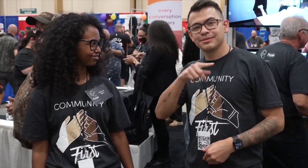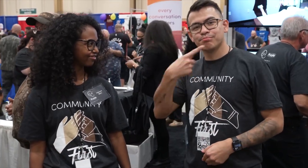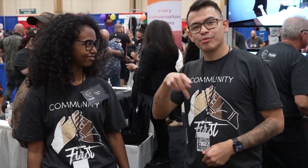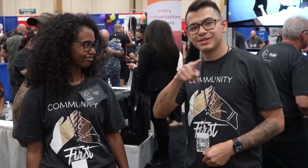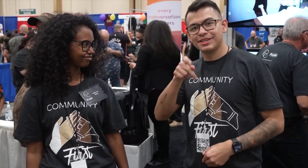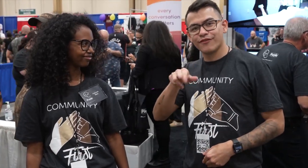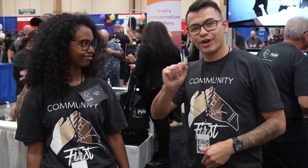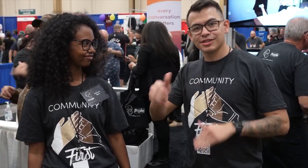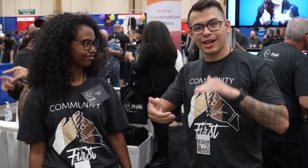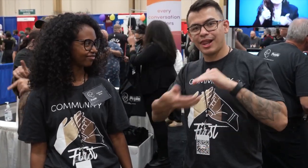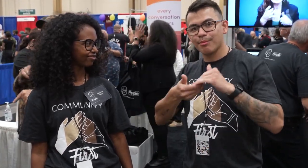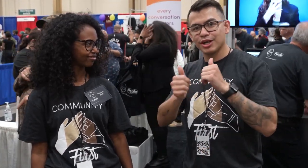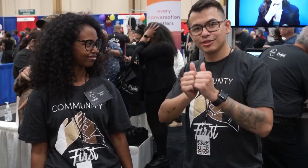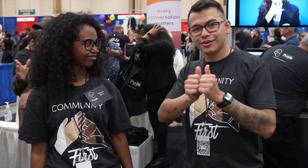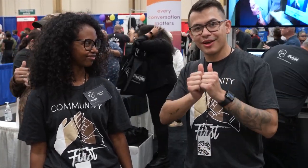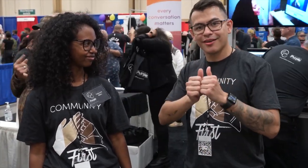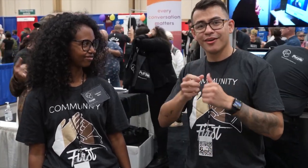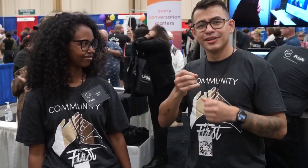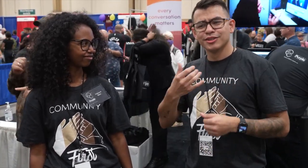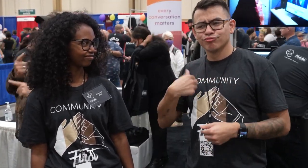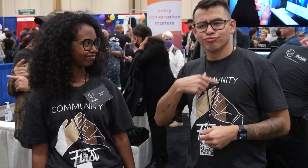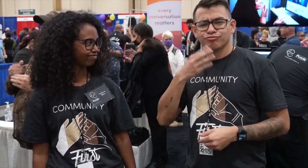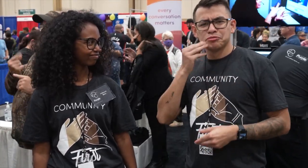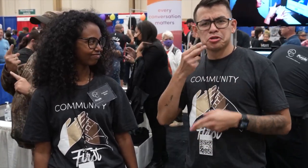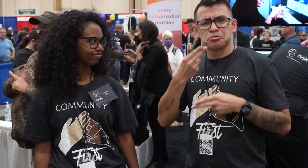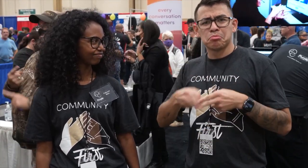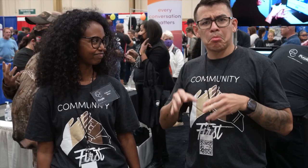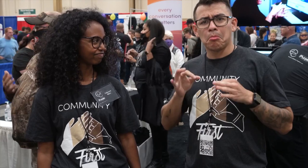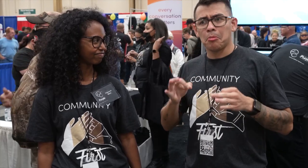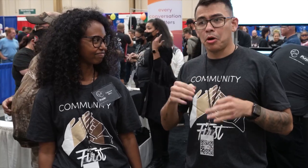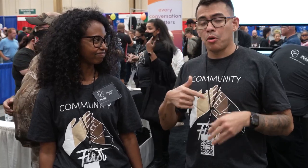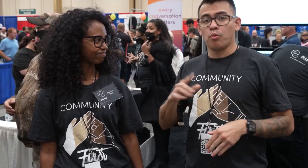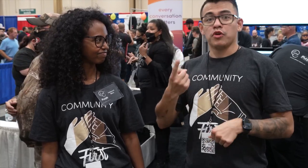We’re here at the Purple and ZVRS booth. Our experience has been great.